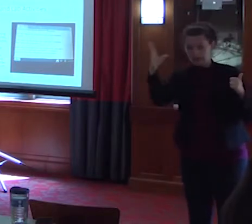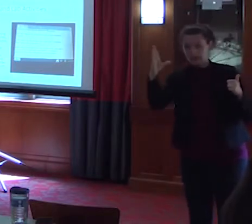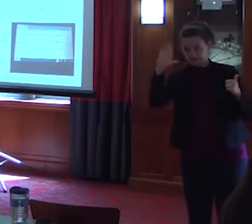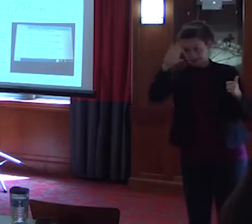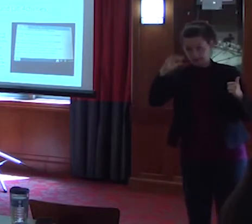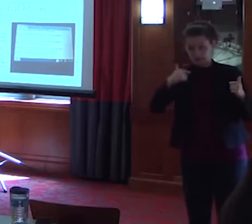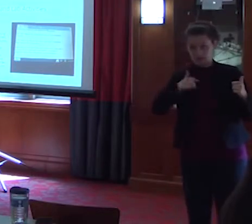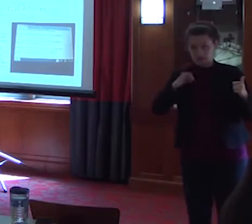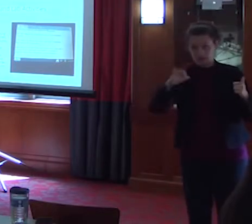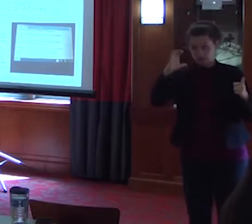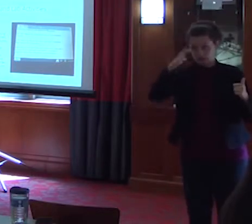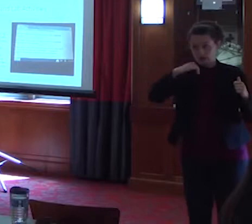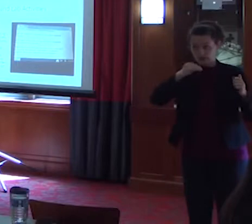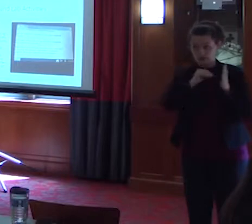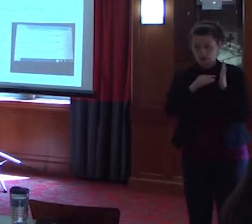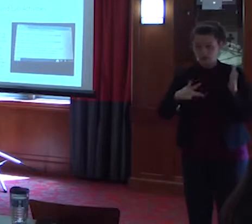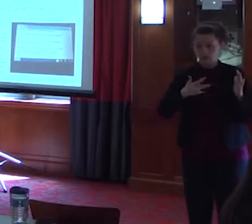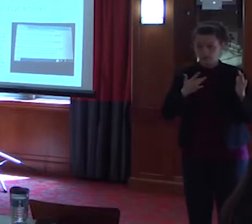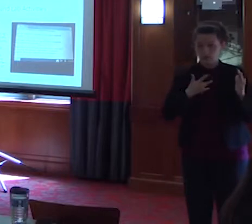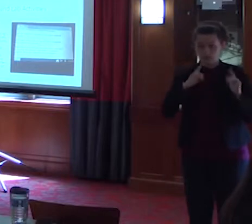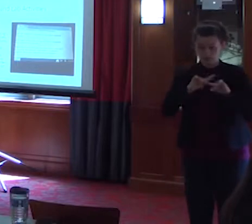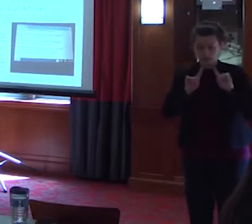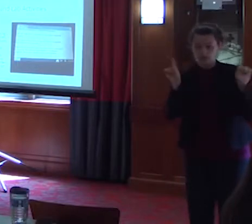And you might not need to use most of it, but this is information that's usually readily available